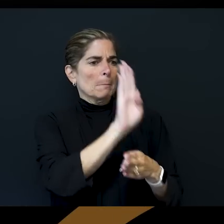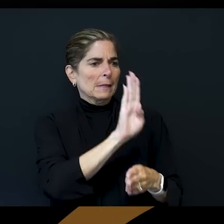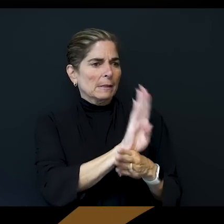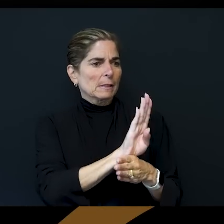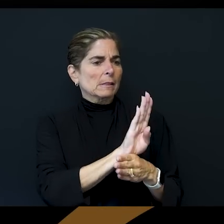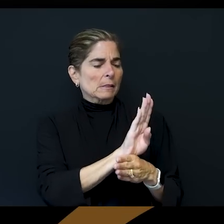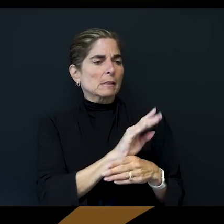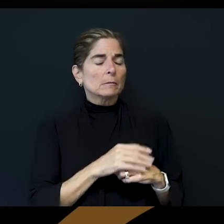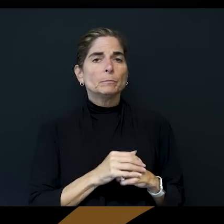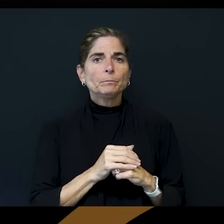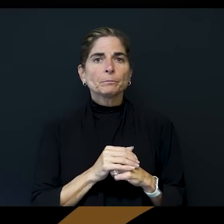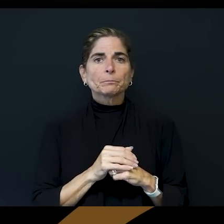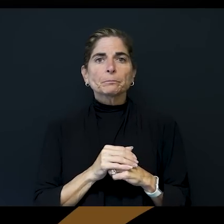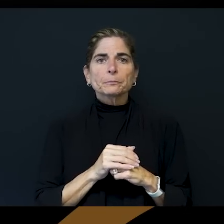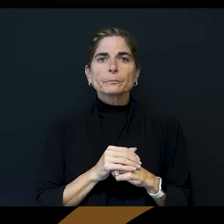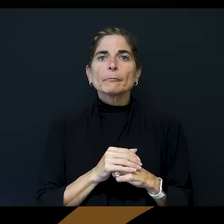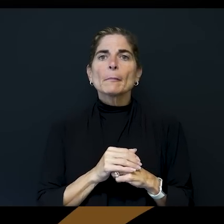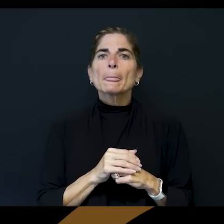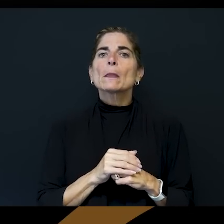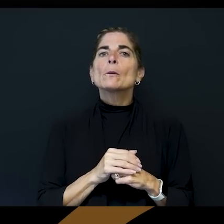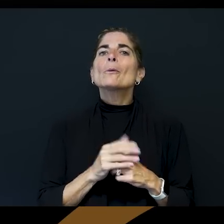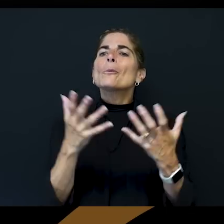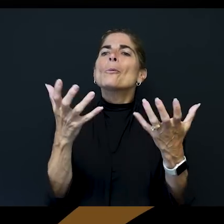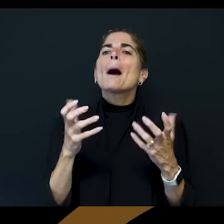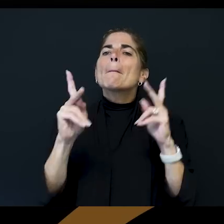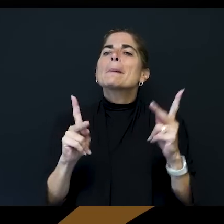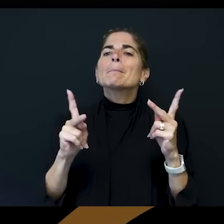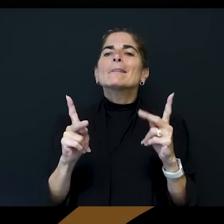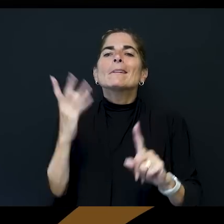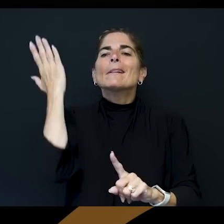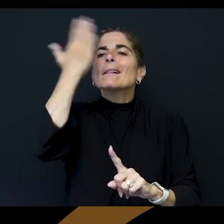We want people to look past the disability and know that they can do things